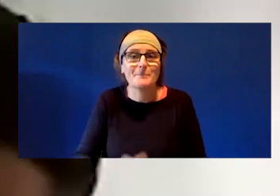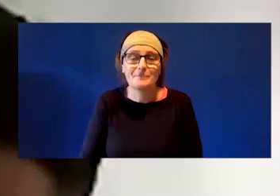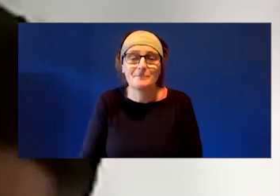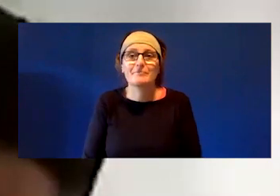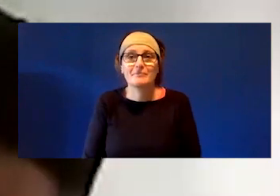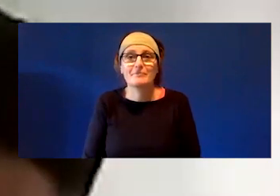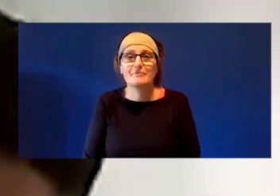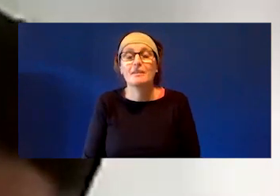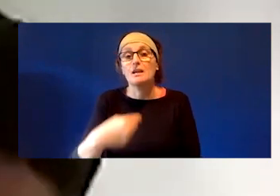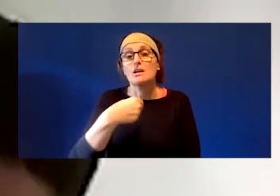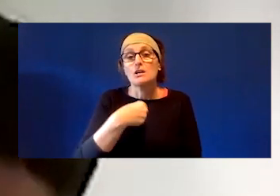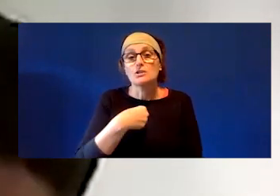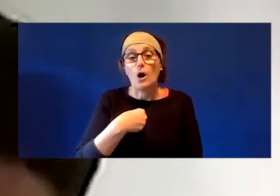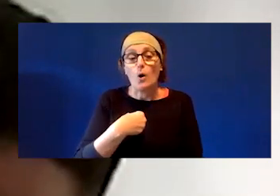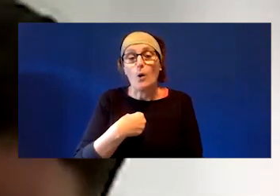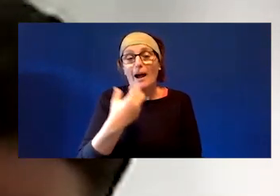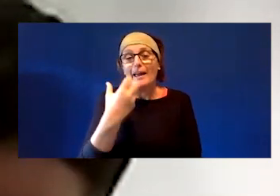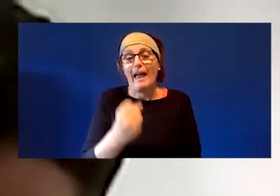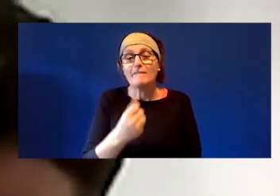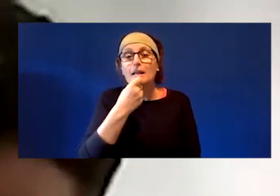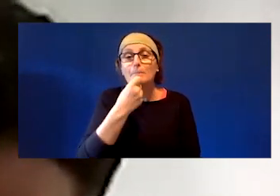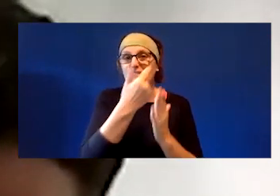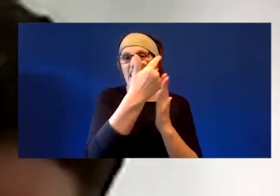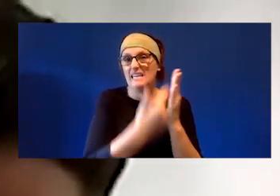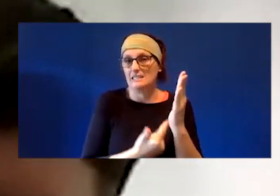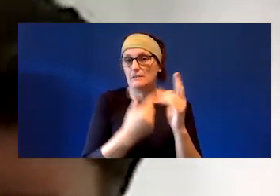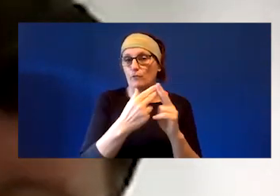keeping this little checklist for myself which was some of the things